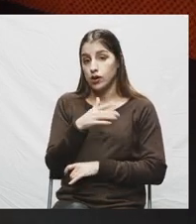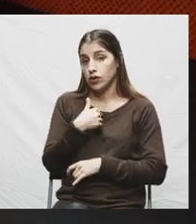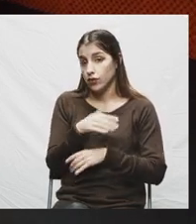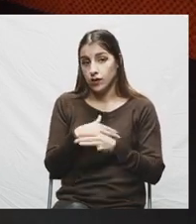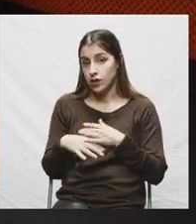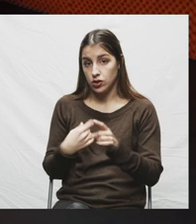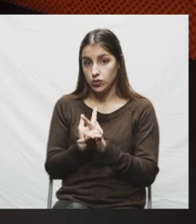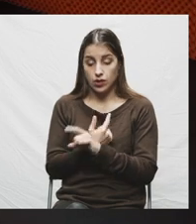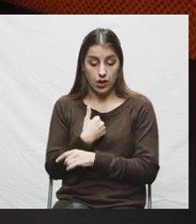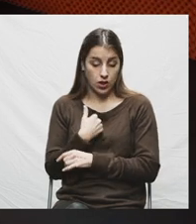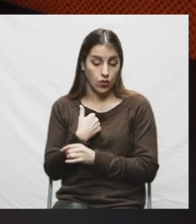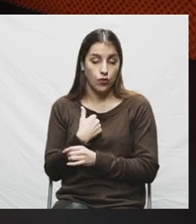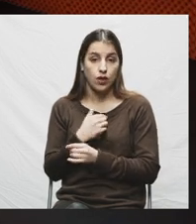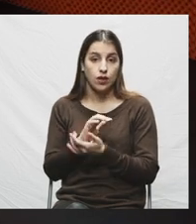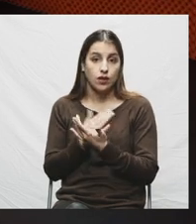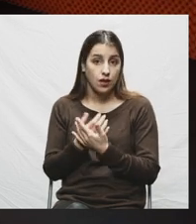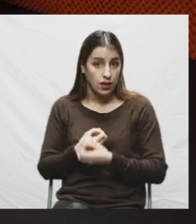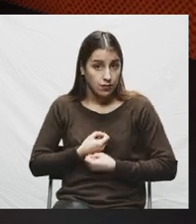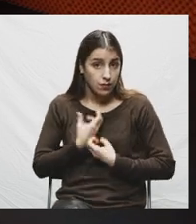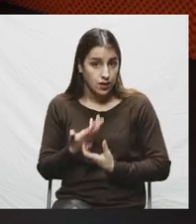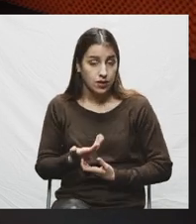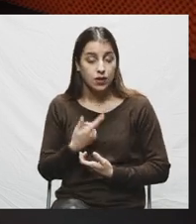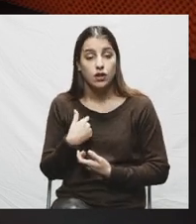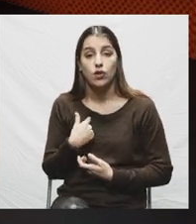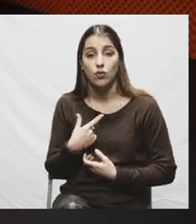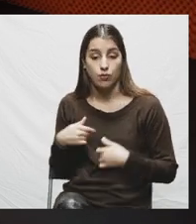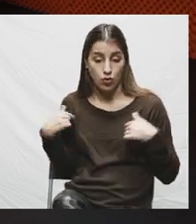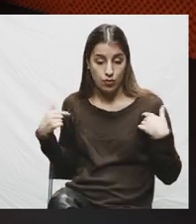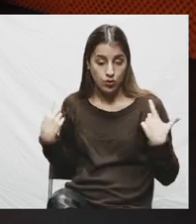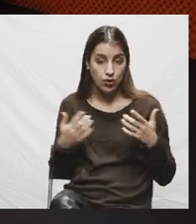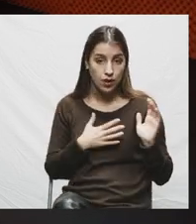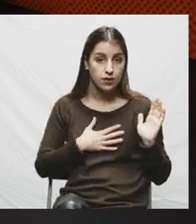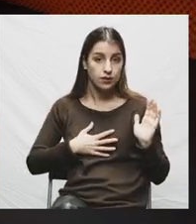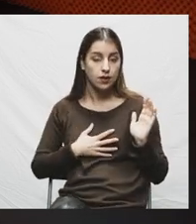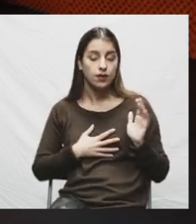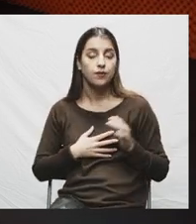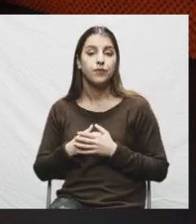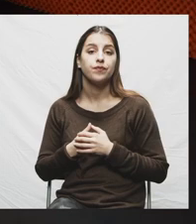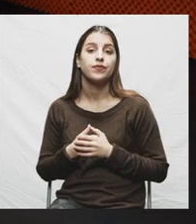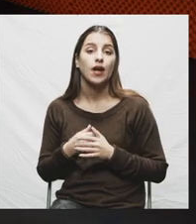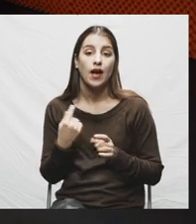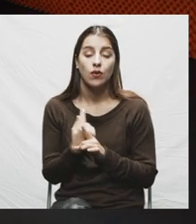Because it was me as a performer. There you go, not me directing others. It wasn’t things I had applied in the group piece, it was things